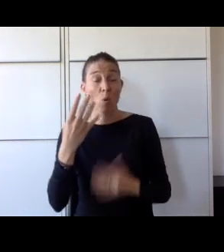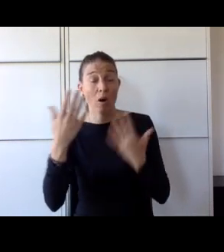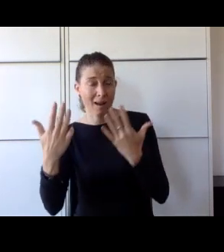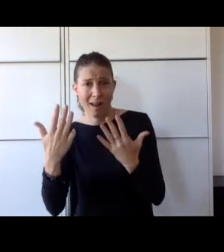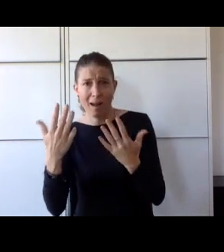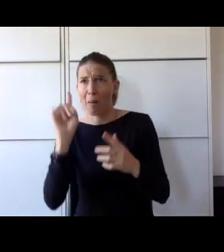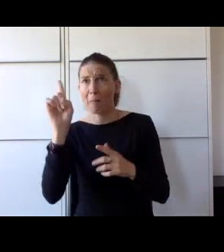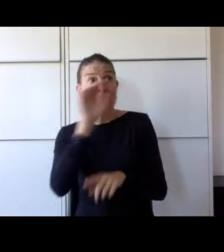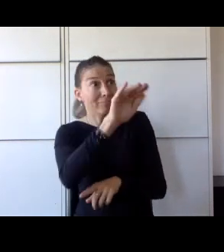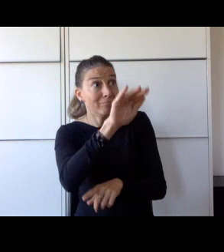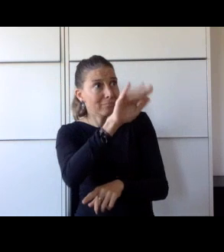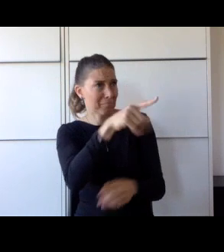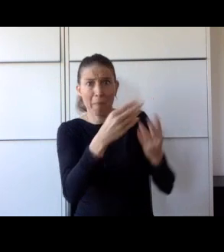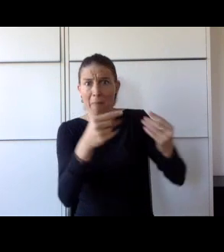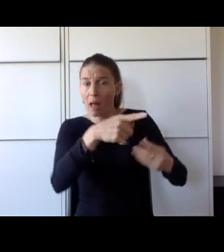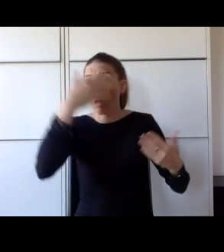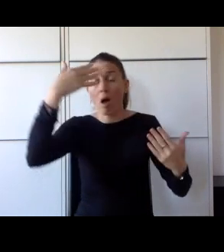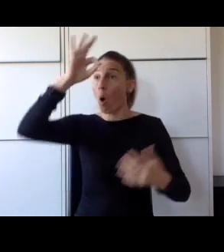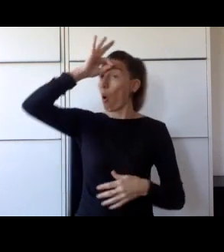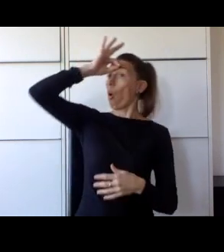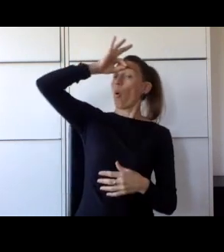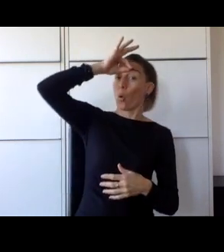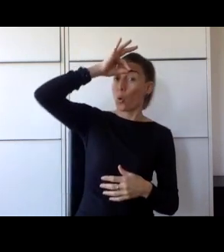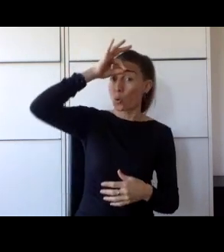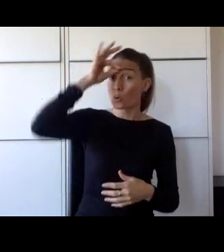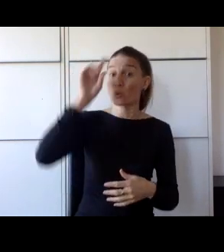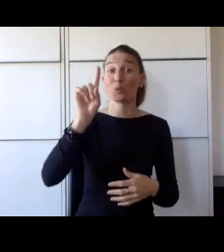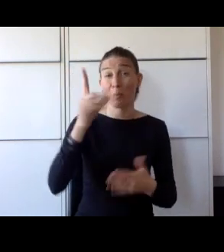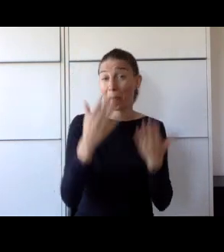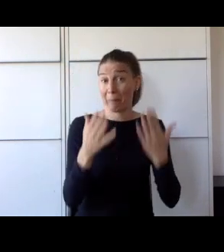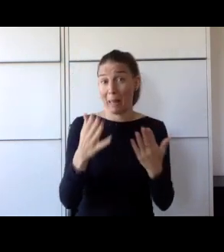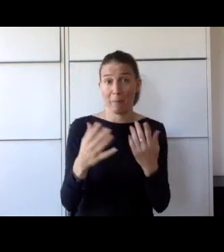And the situation might be the same in other countries as well.